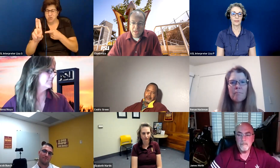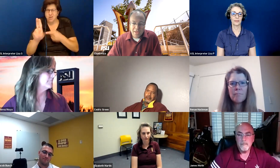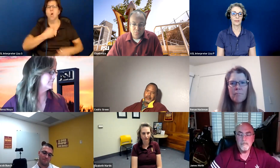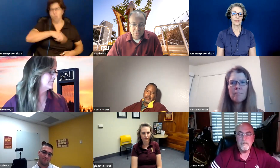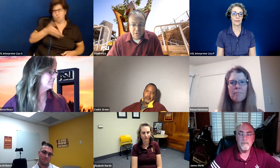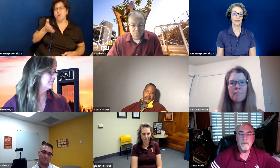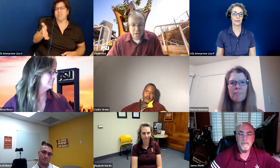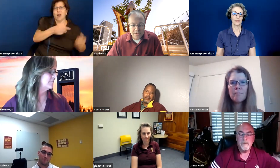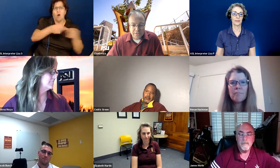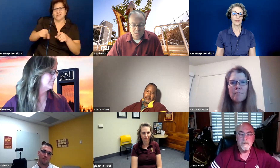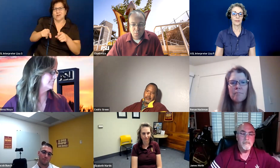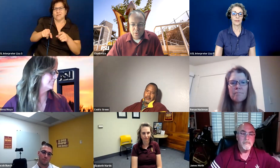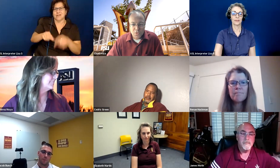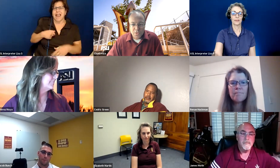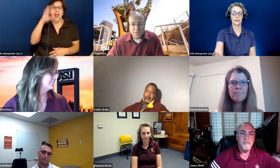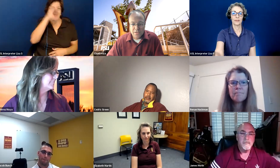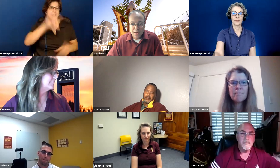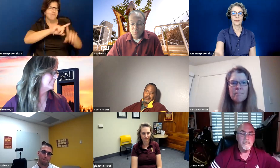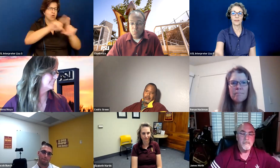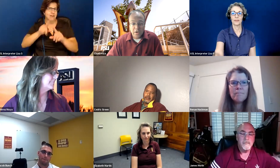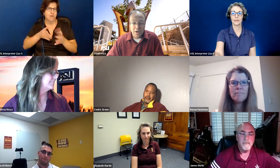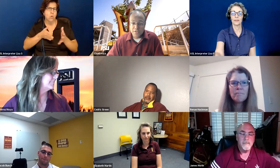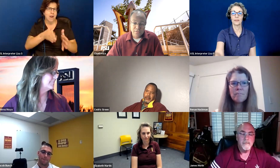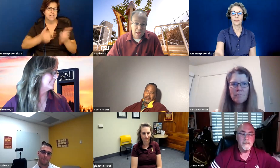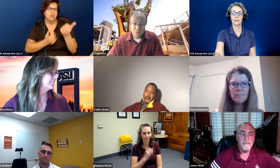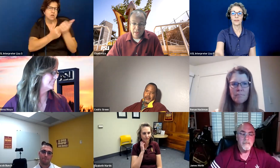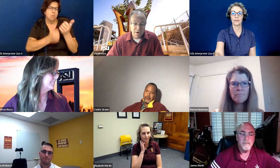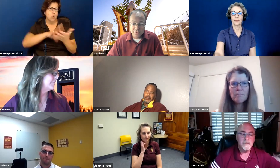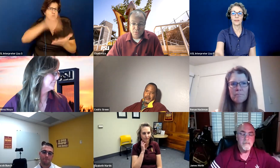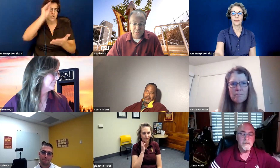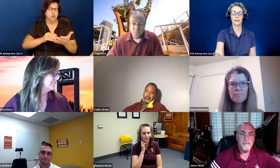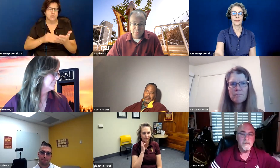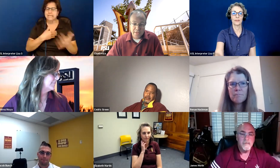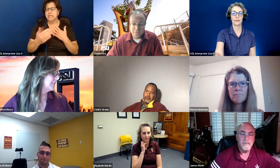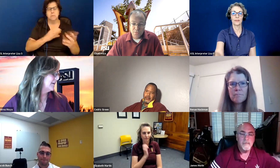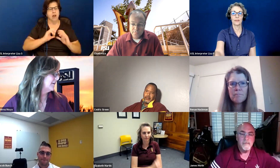And we look for ways to support students regardless of how they are associated with ASU.